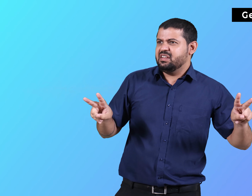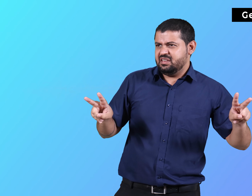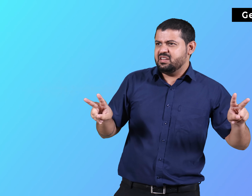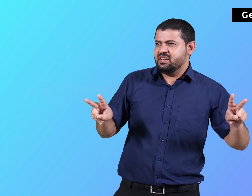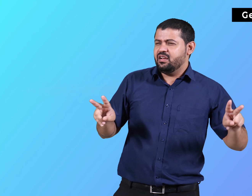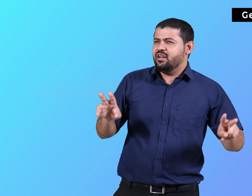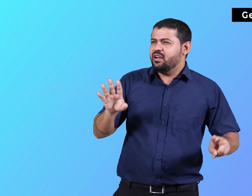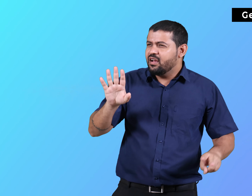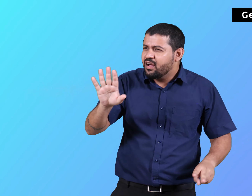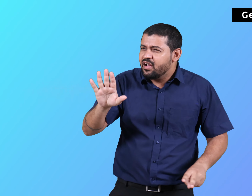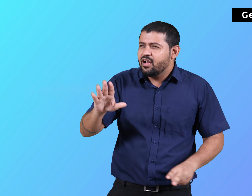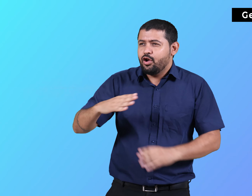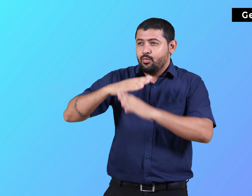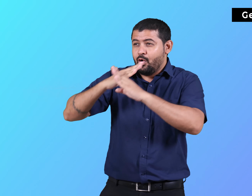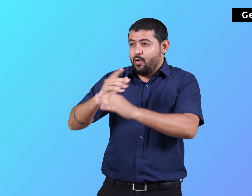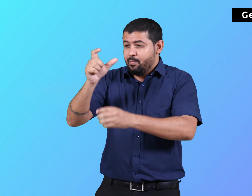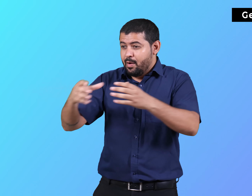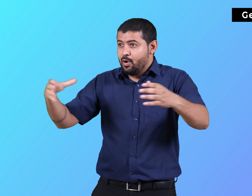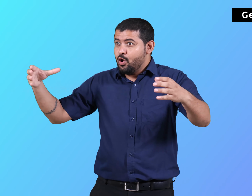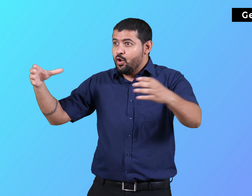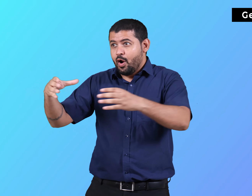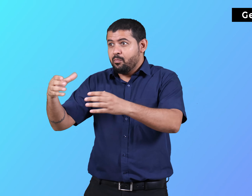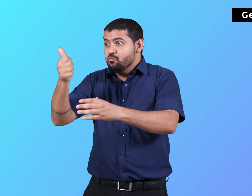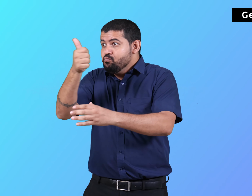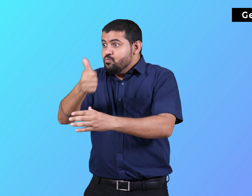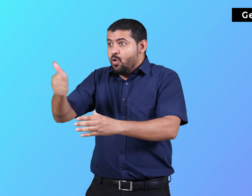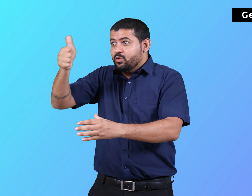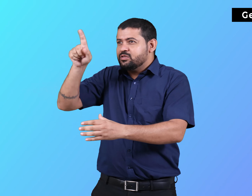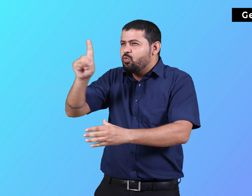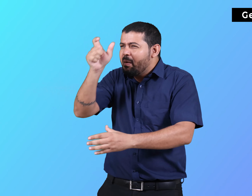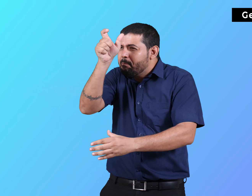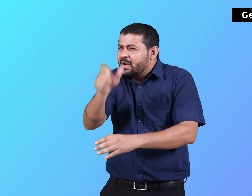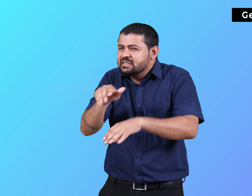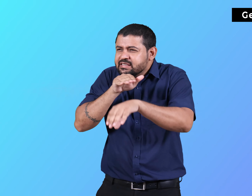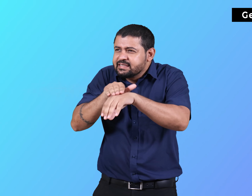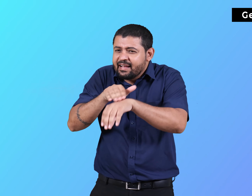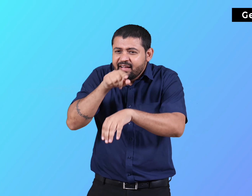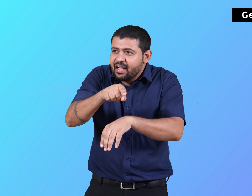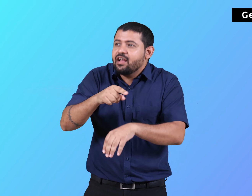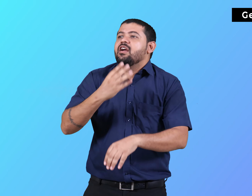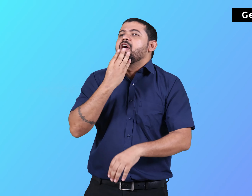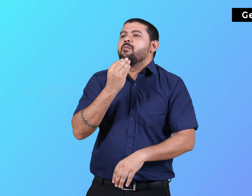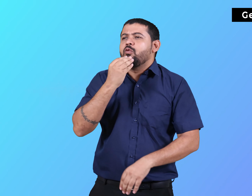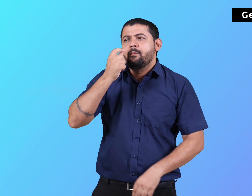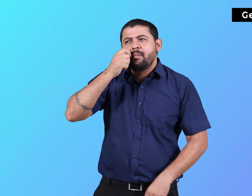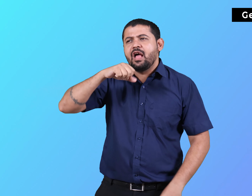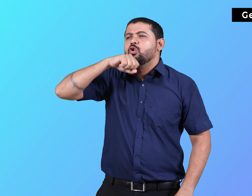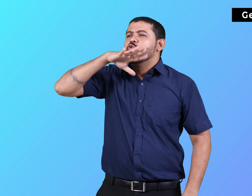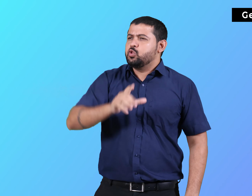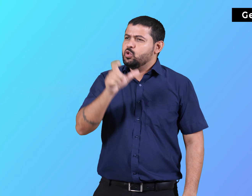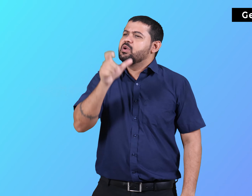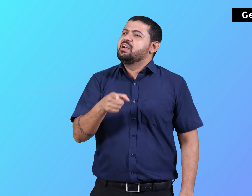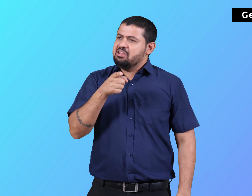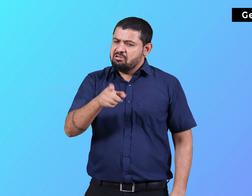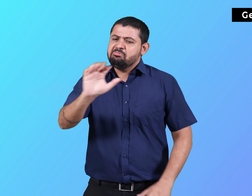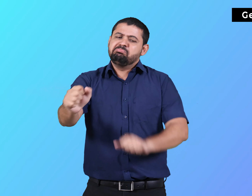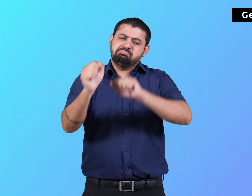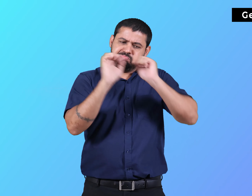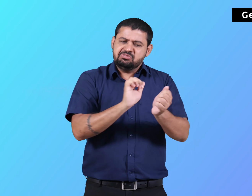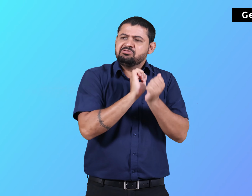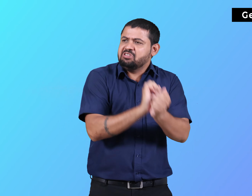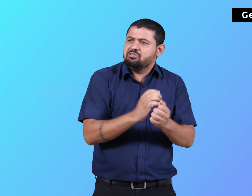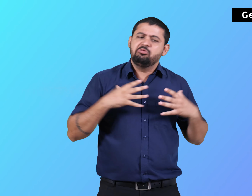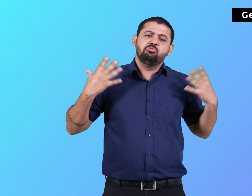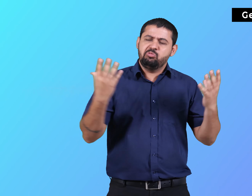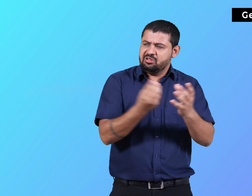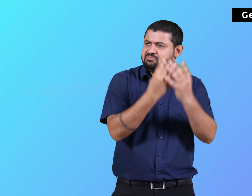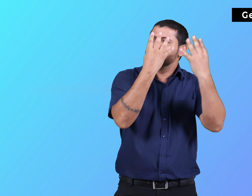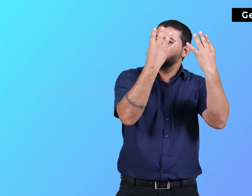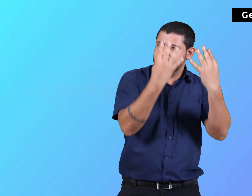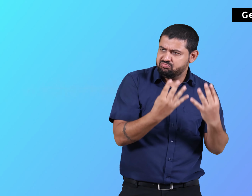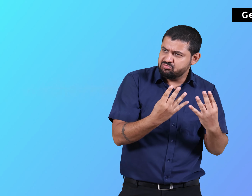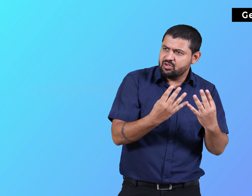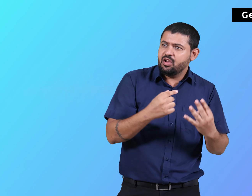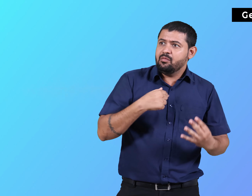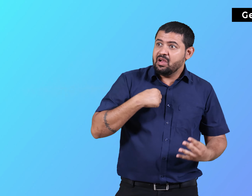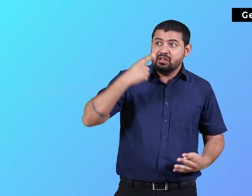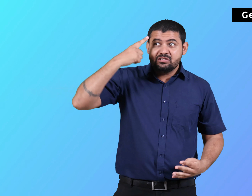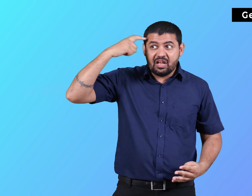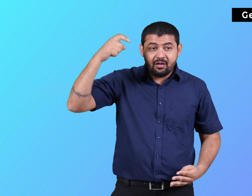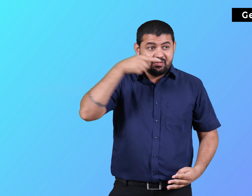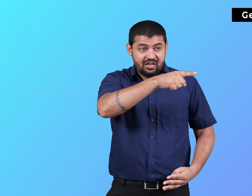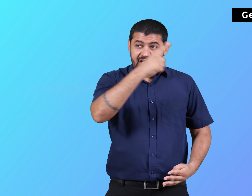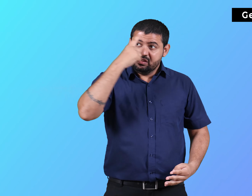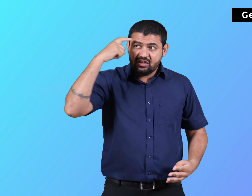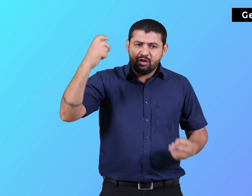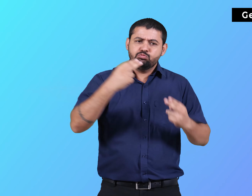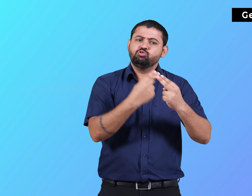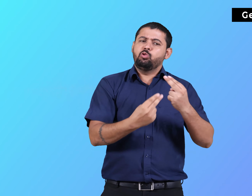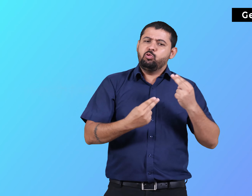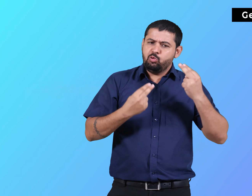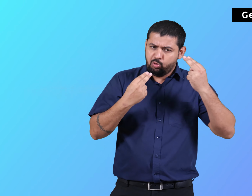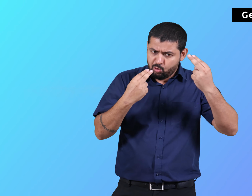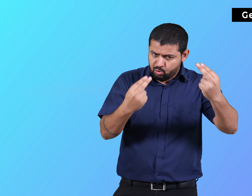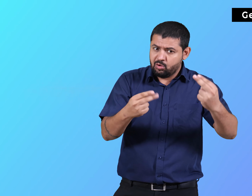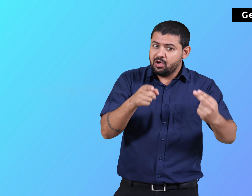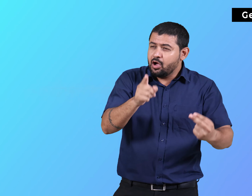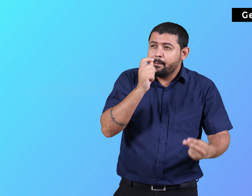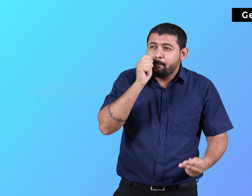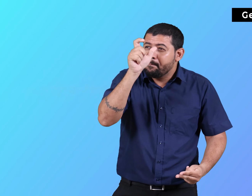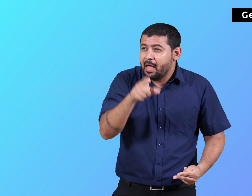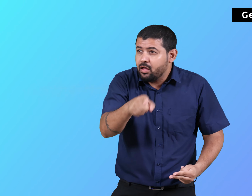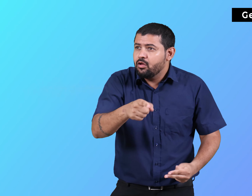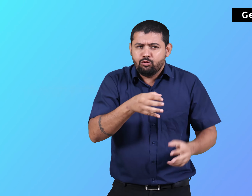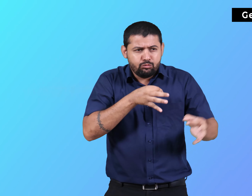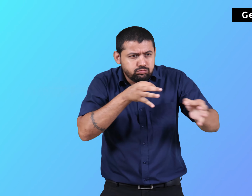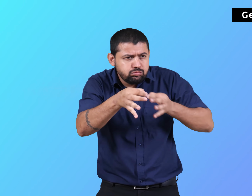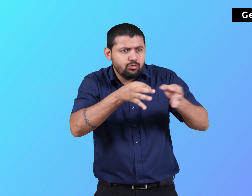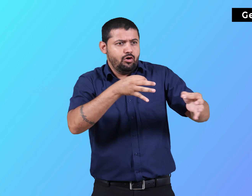A young Hebrew man, a servant of the captain of the palace guard, was in prison with us. We told him our dreams, and he told us the meaning of each dream.